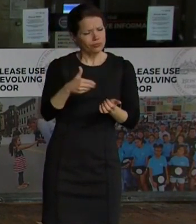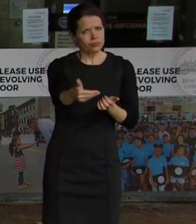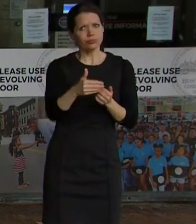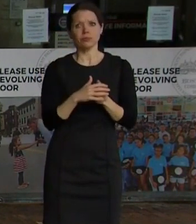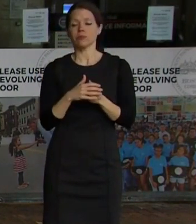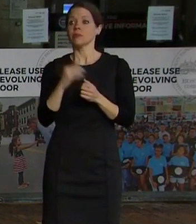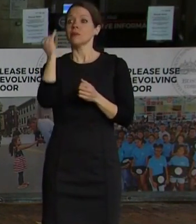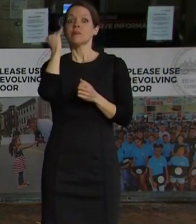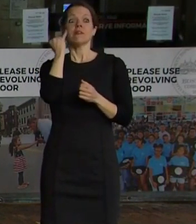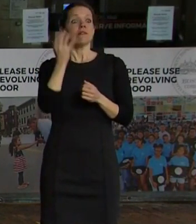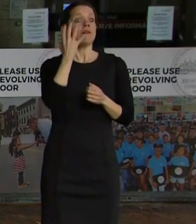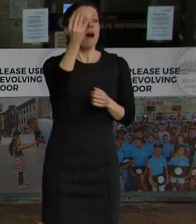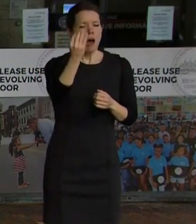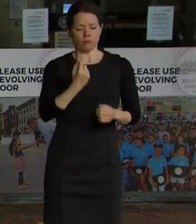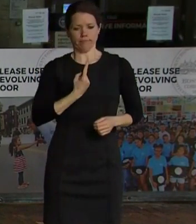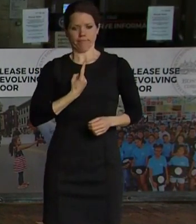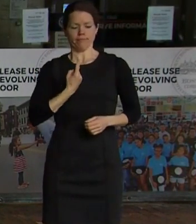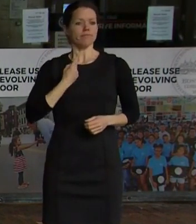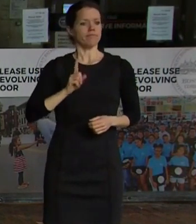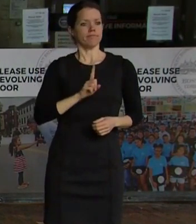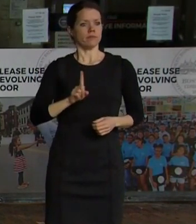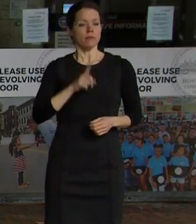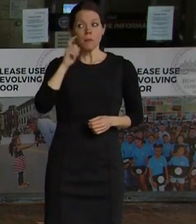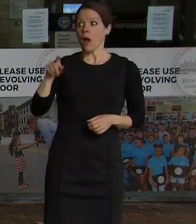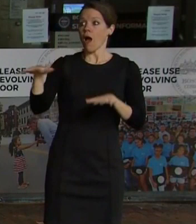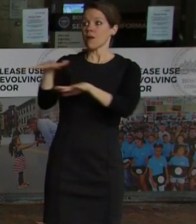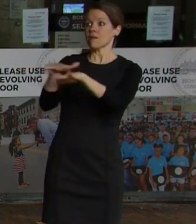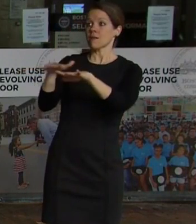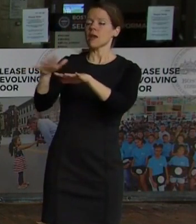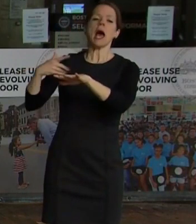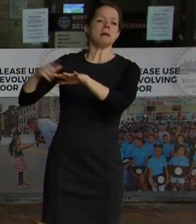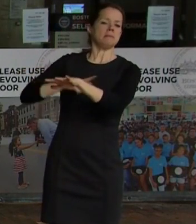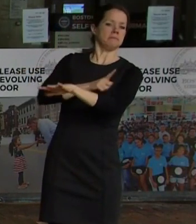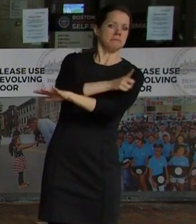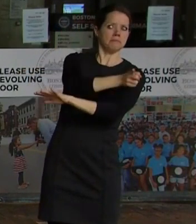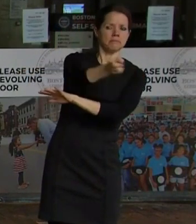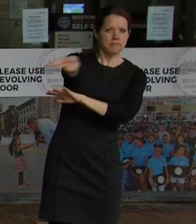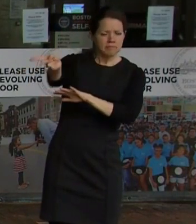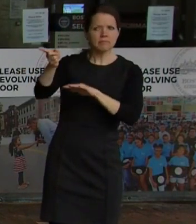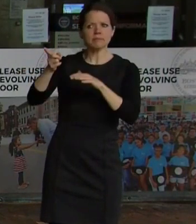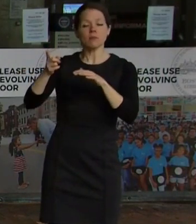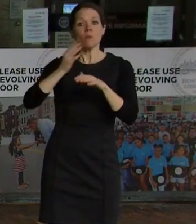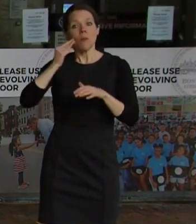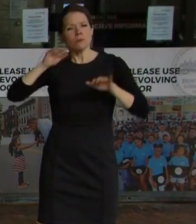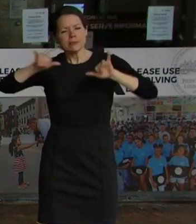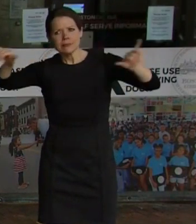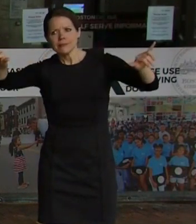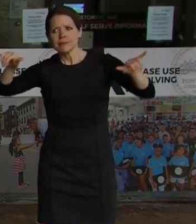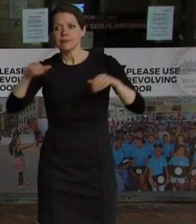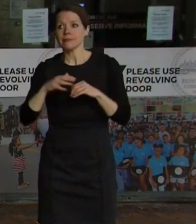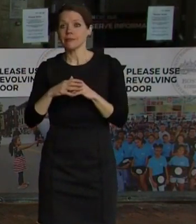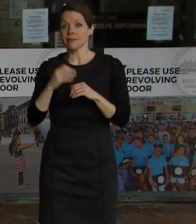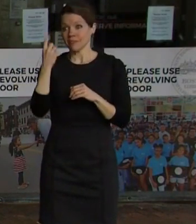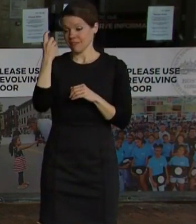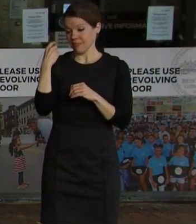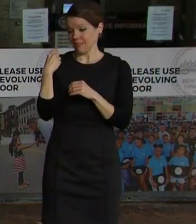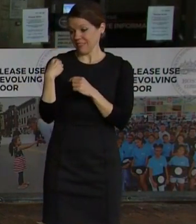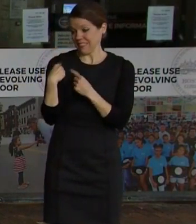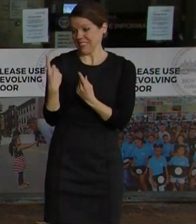IT IS THROUGH MAKING SURE THAT WHEN YOU GO FOR A WALK, YOU WEAR A MASK. MAKE SURE YOU CONSTANTLY WASH YOUR HANDS WITH SOAP AND WARM WATER AND MAKE SURE YOU WASH DOWN SURFACES. THAT IS HOW WE STOP THE SPREAD